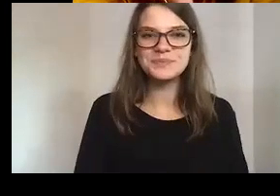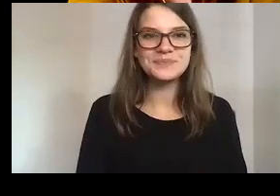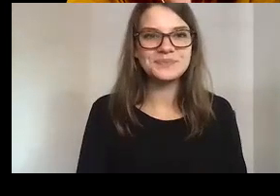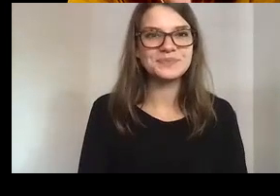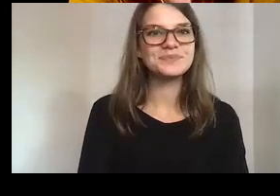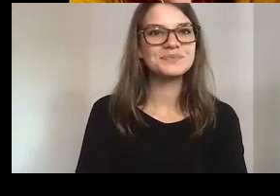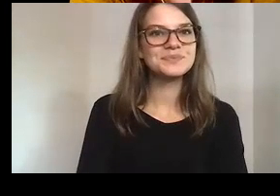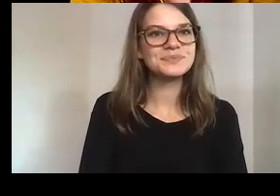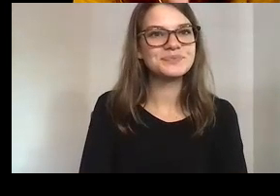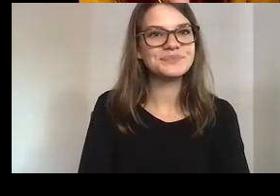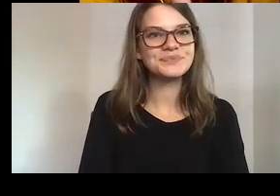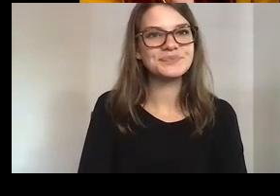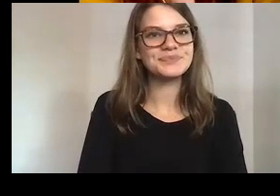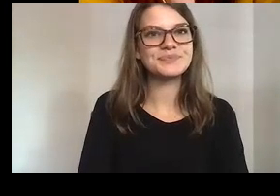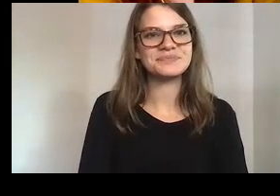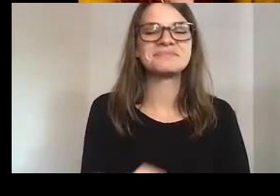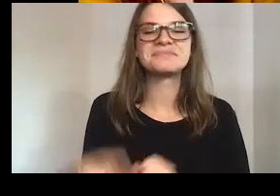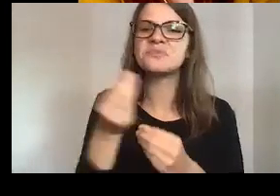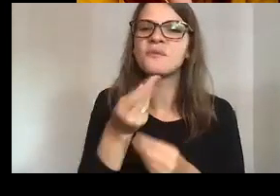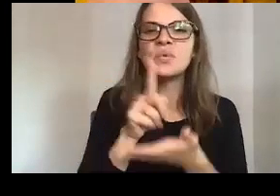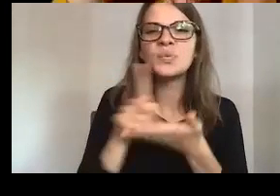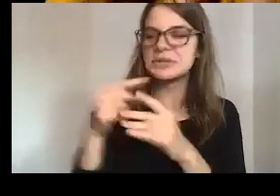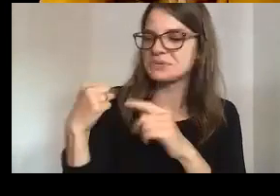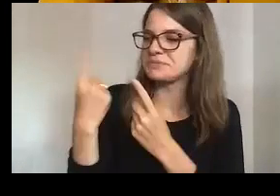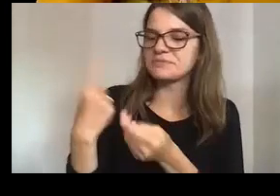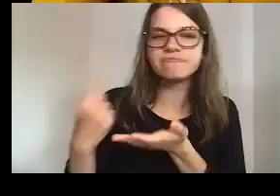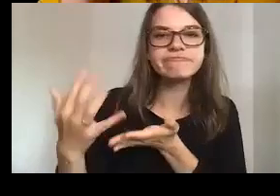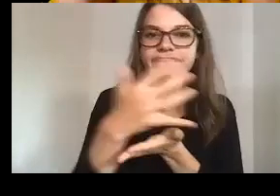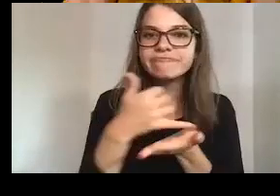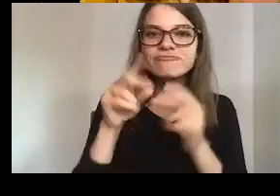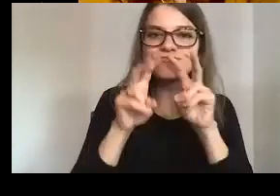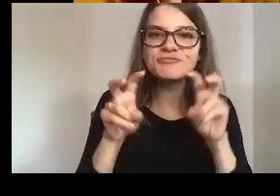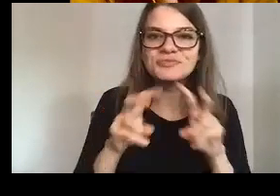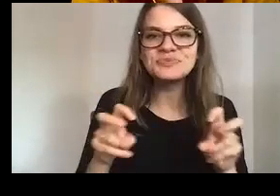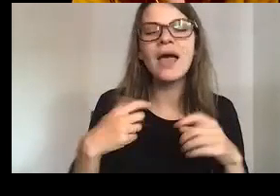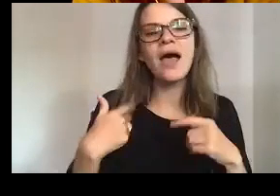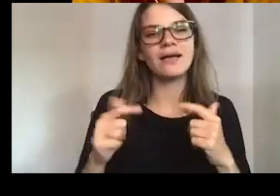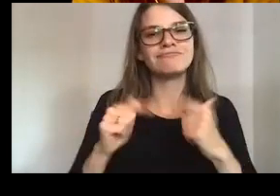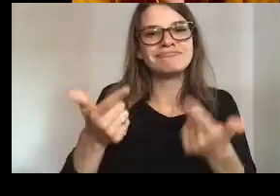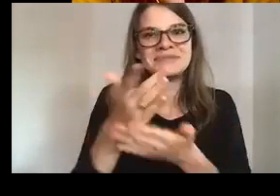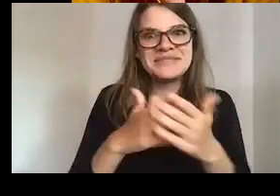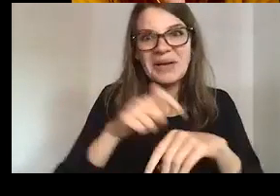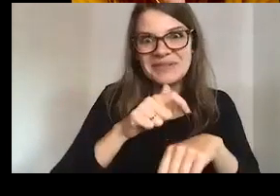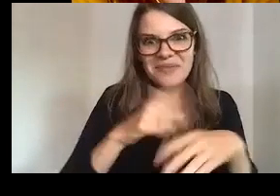and so over the past few weeks I was able to give folks time to respond to this survey